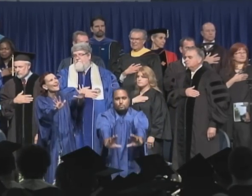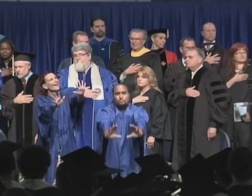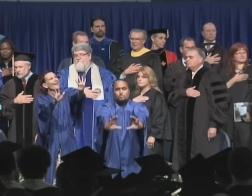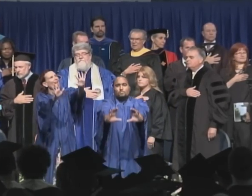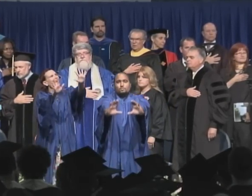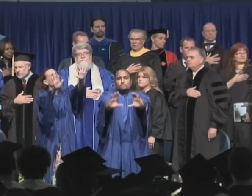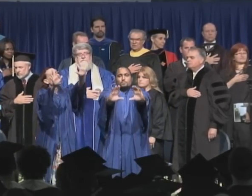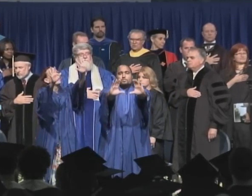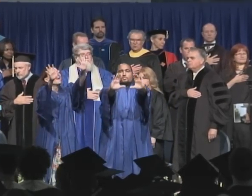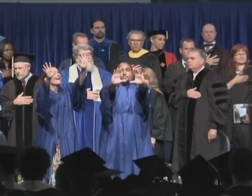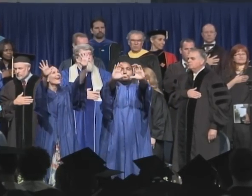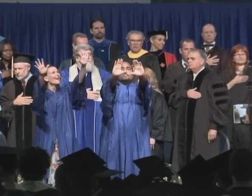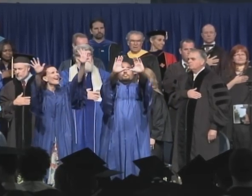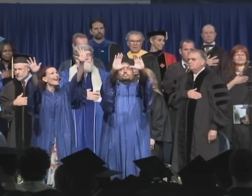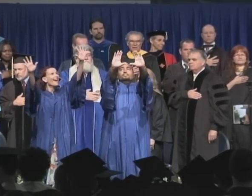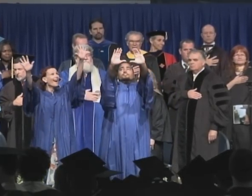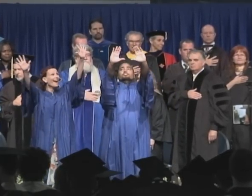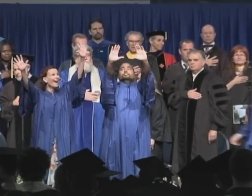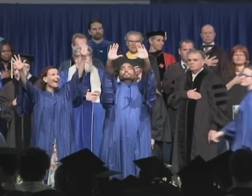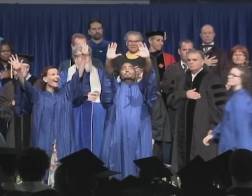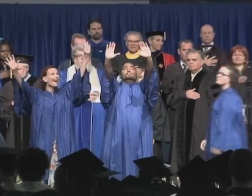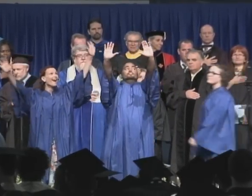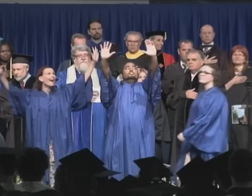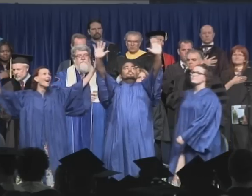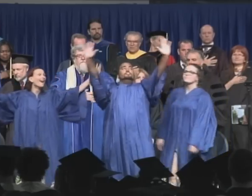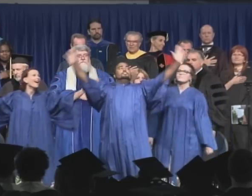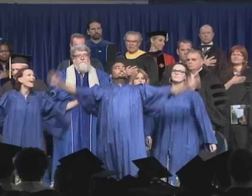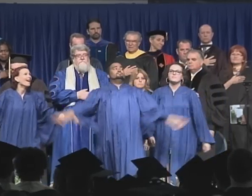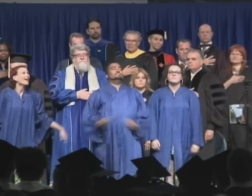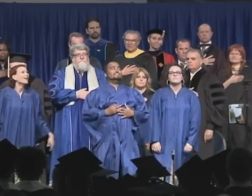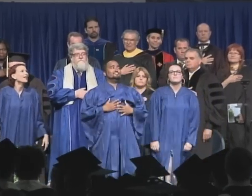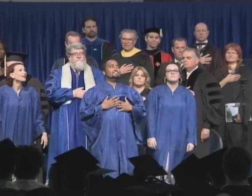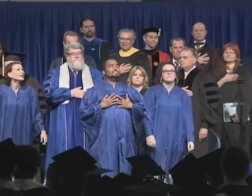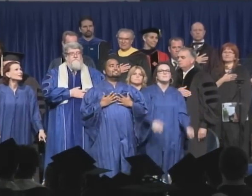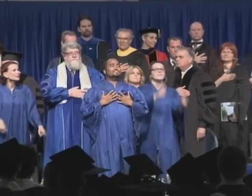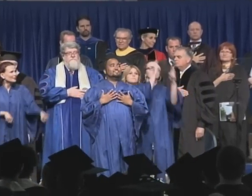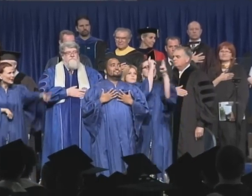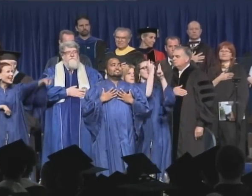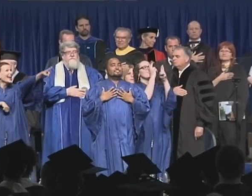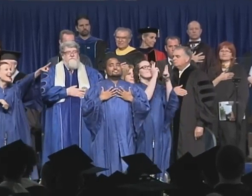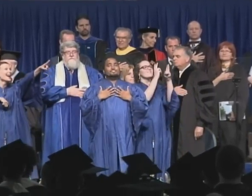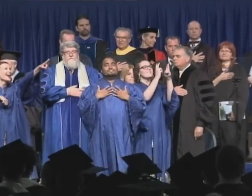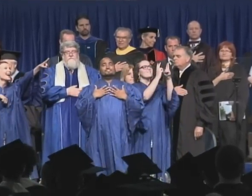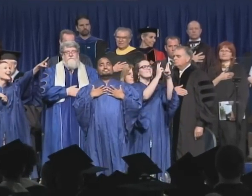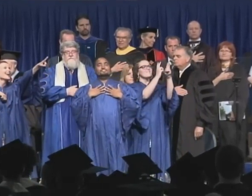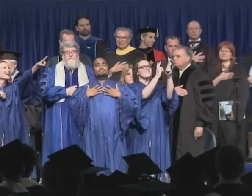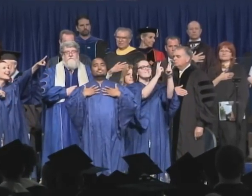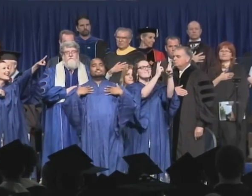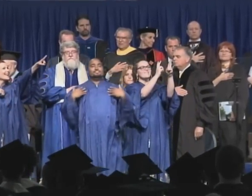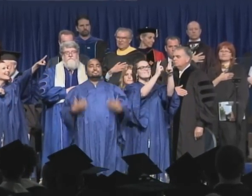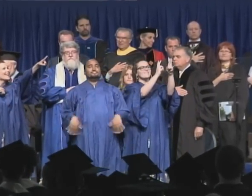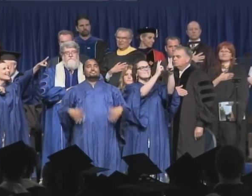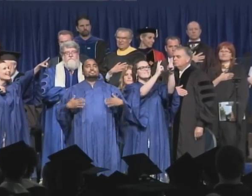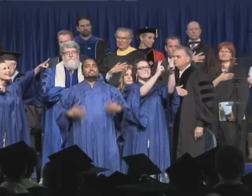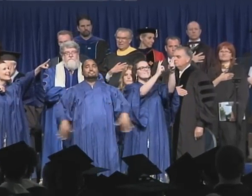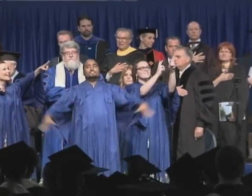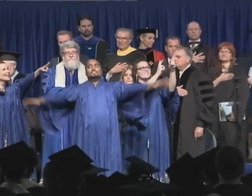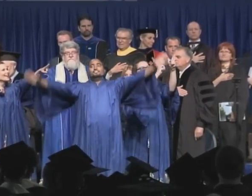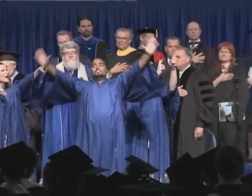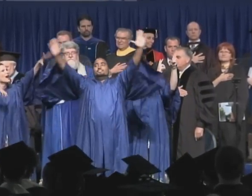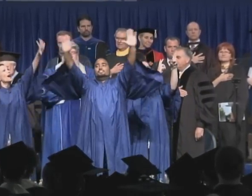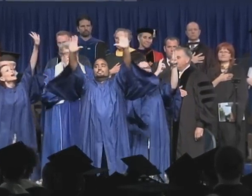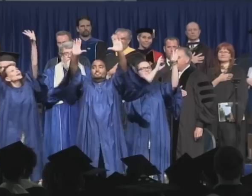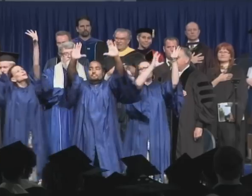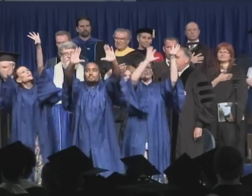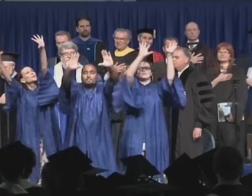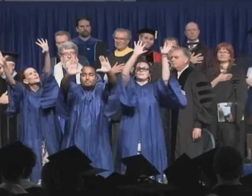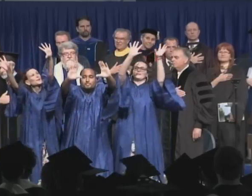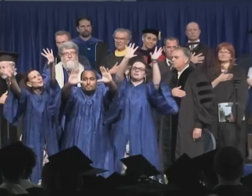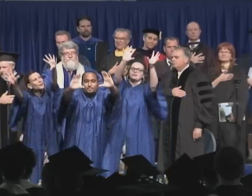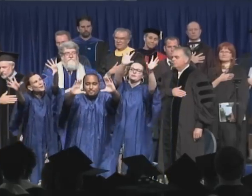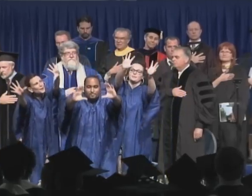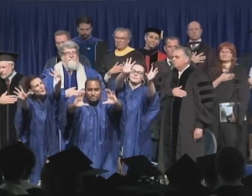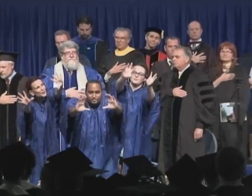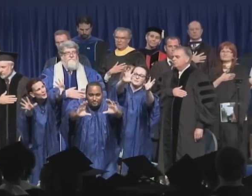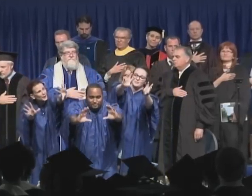What so proudly we hailed at the twilight's last gleaming?